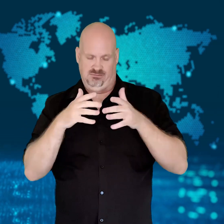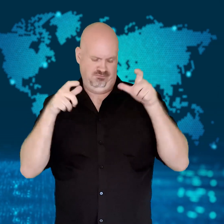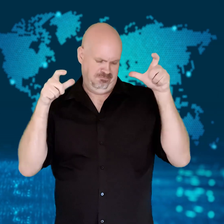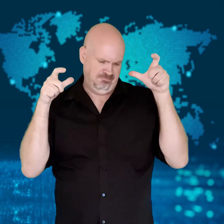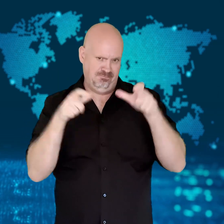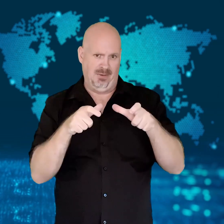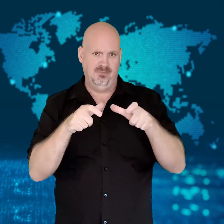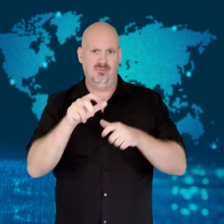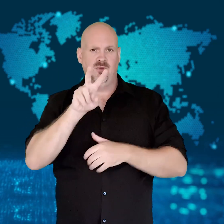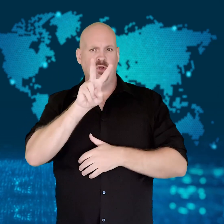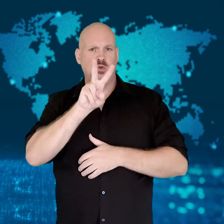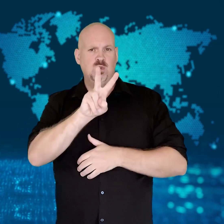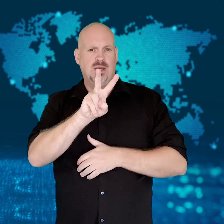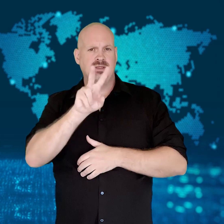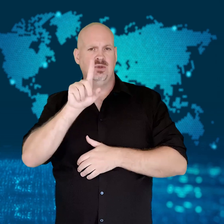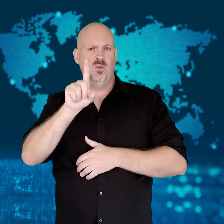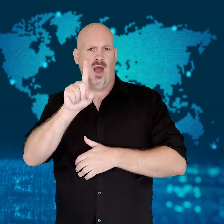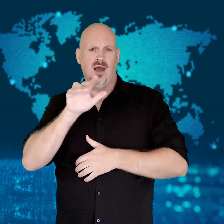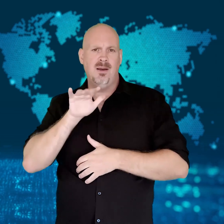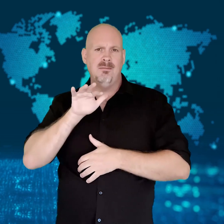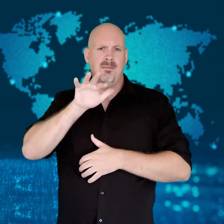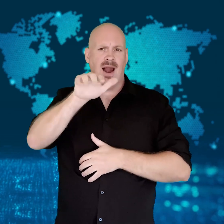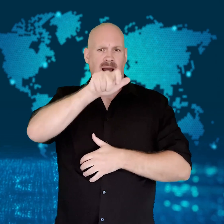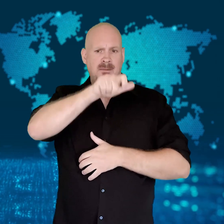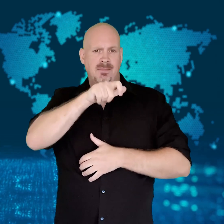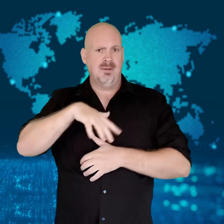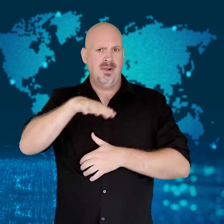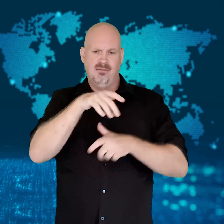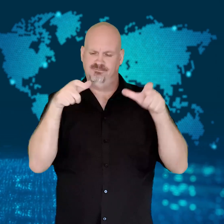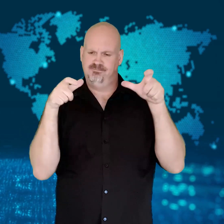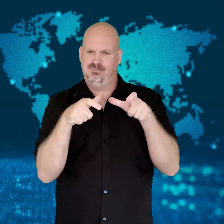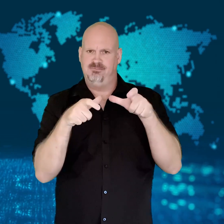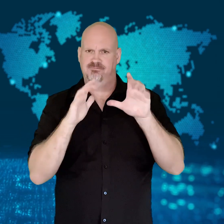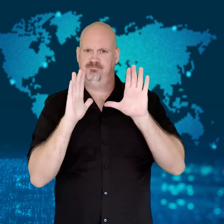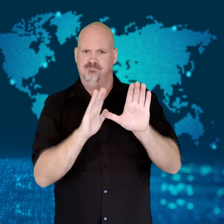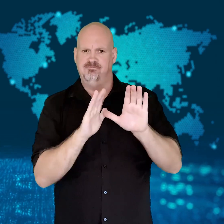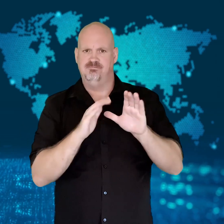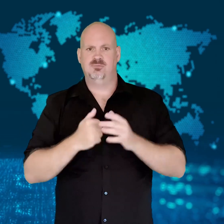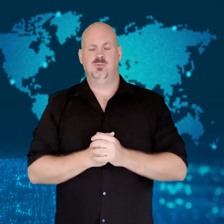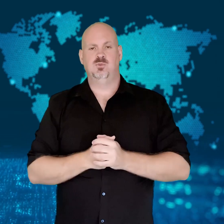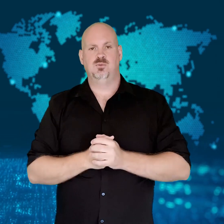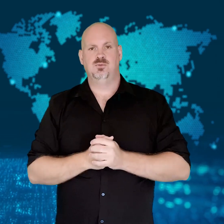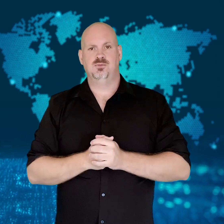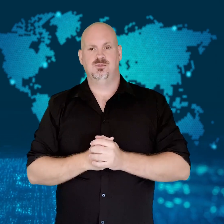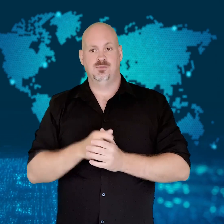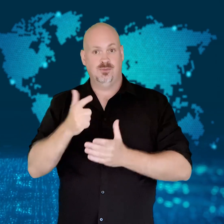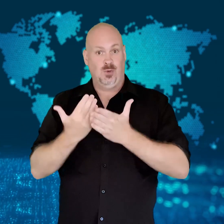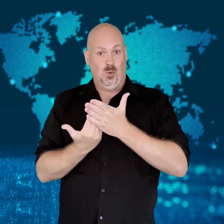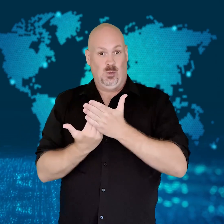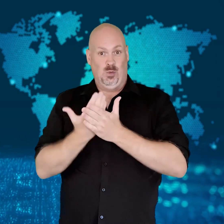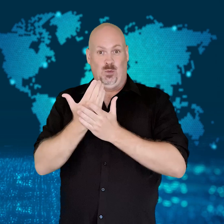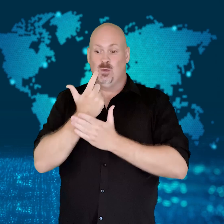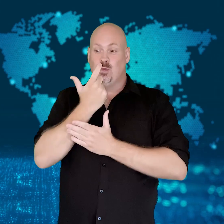put its 21 million people under lockdown.